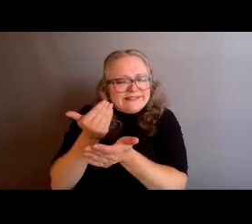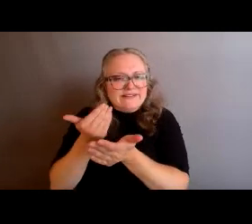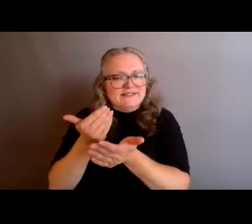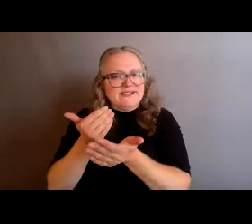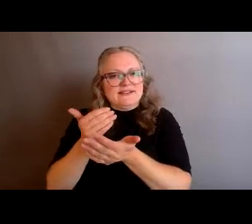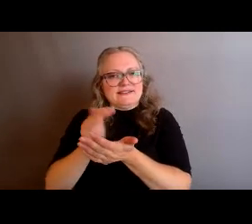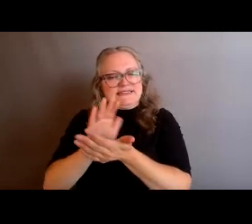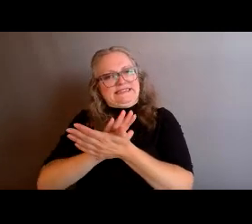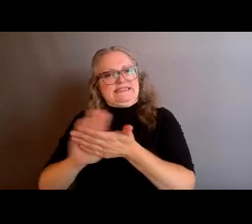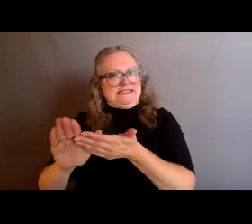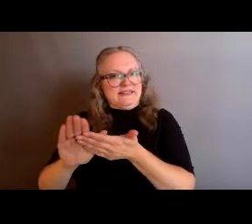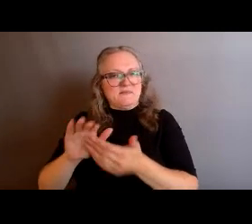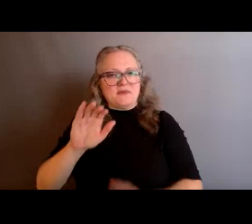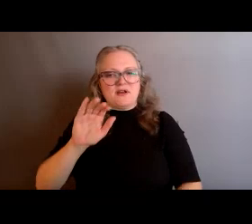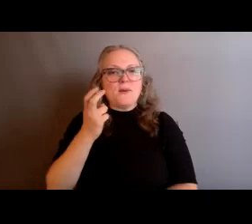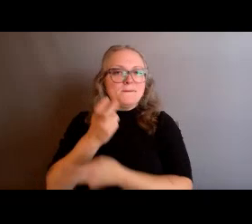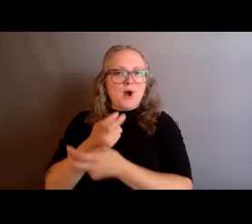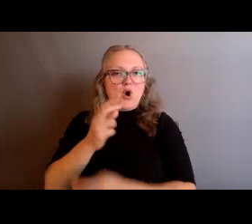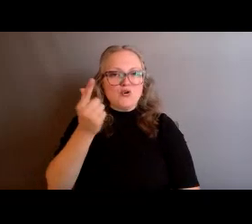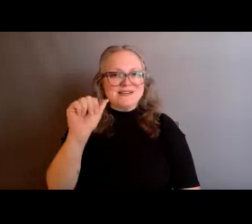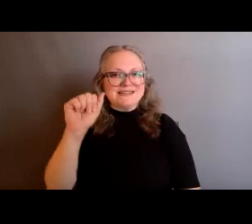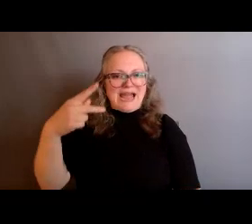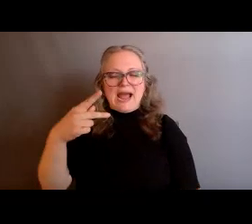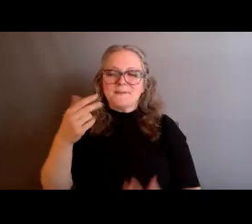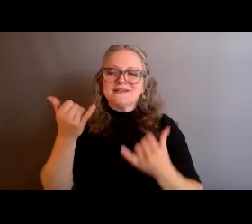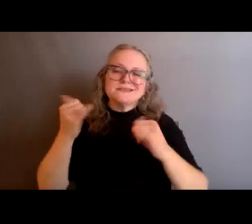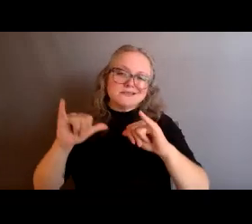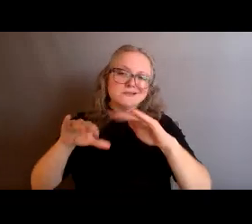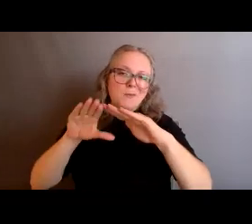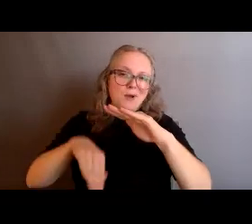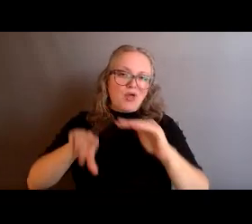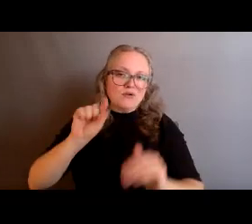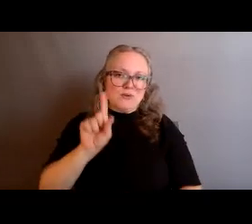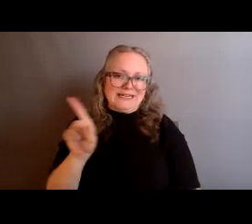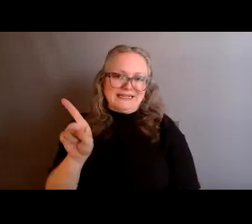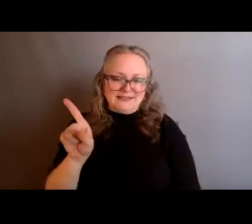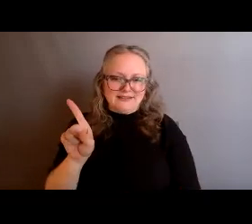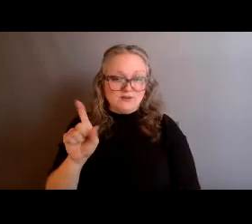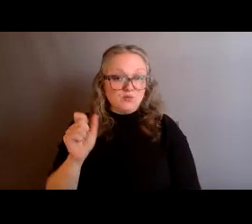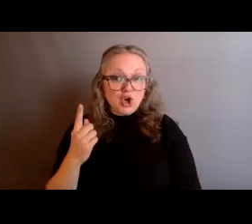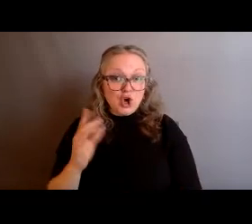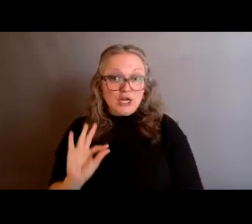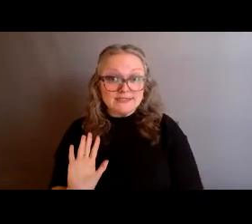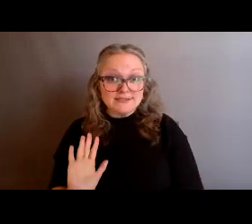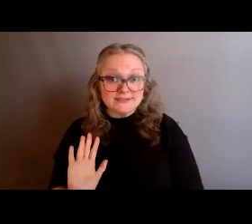it still got below 20. We good? Yes.